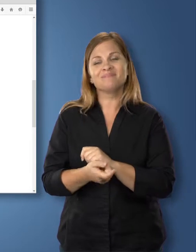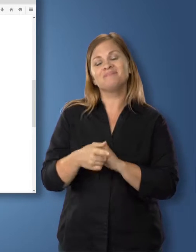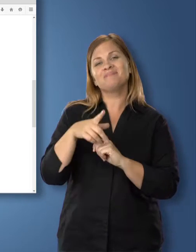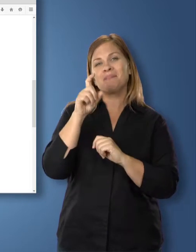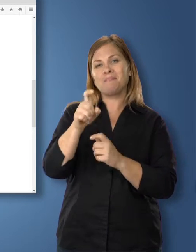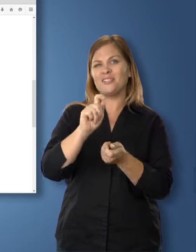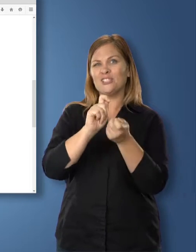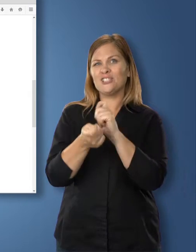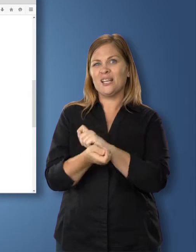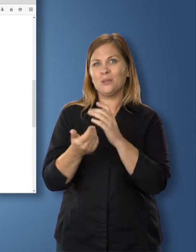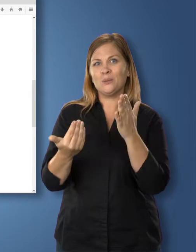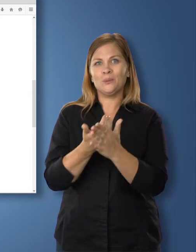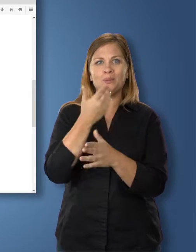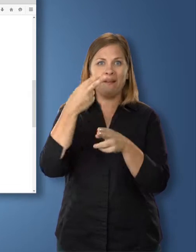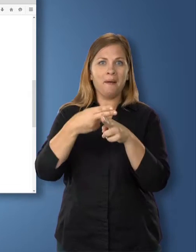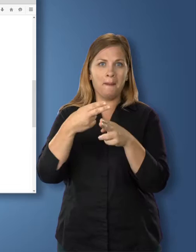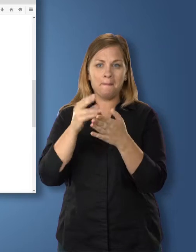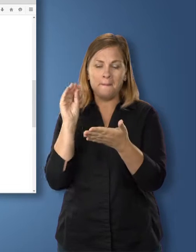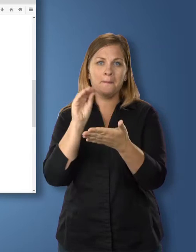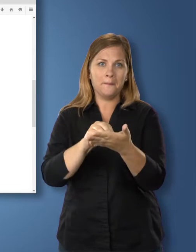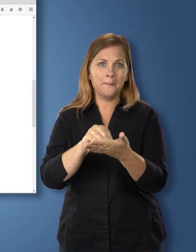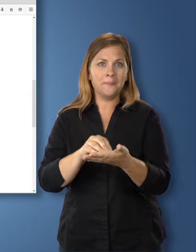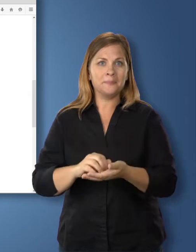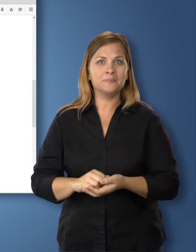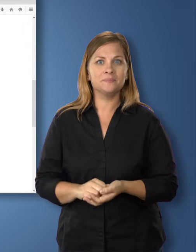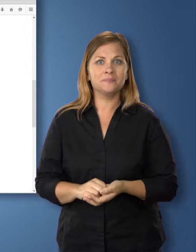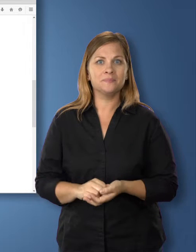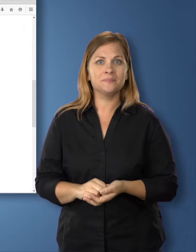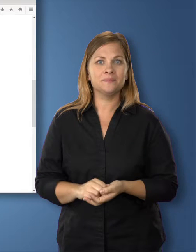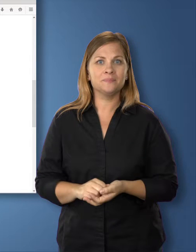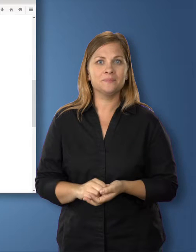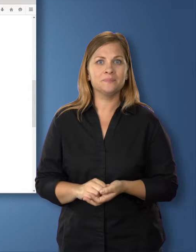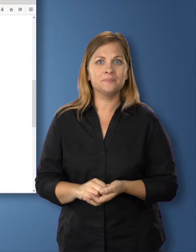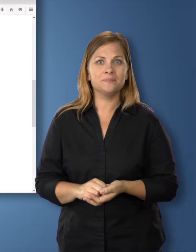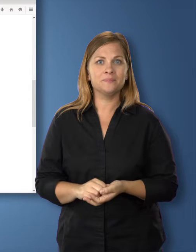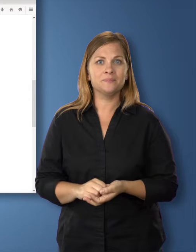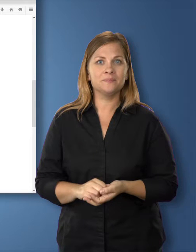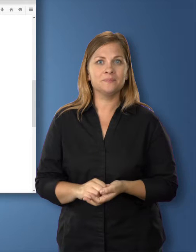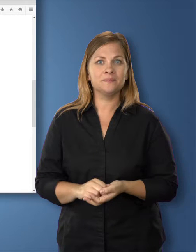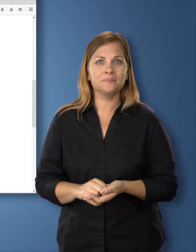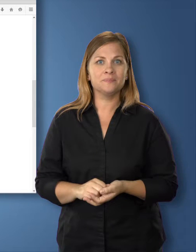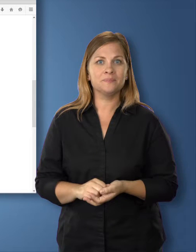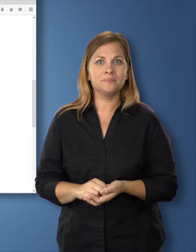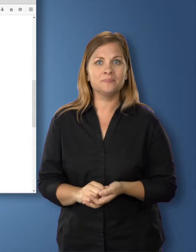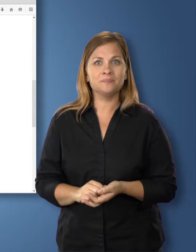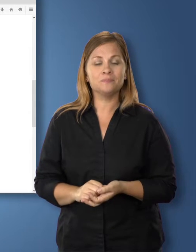If you choose 'yes' it asks for the name you had when you were last registered.